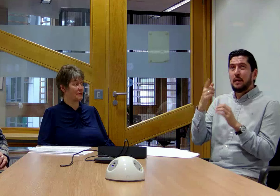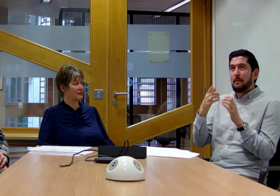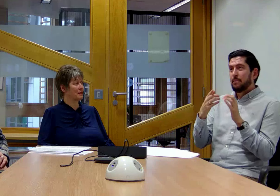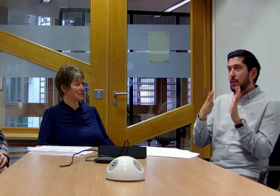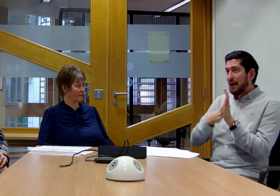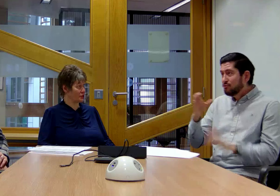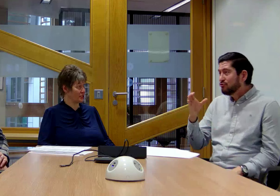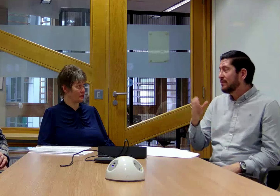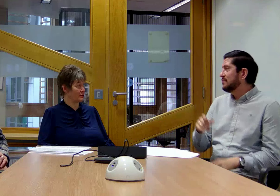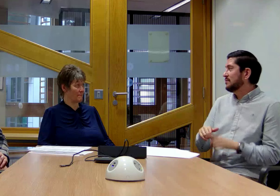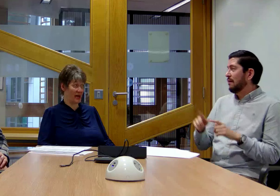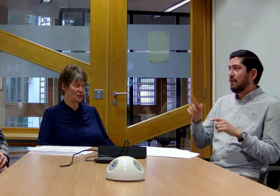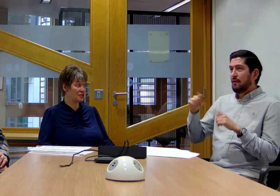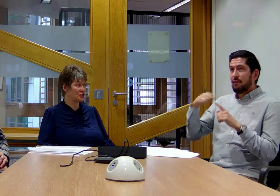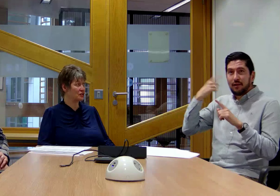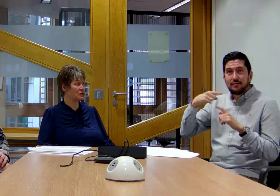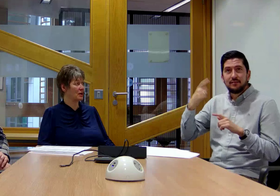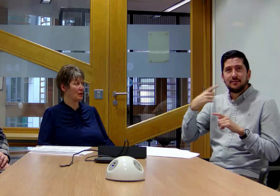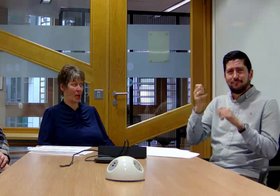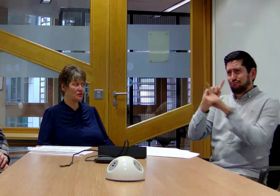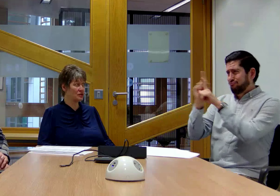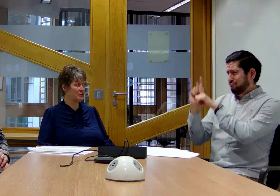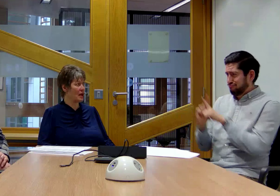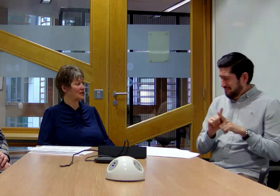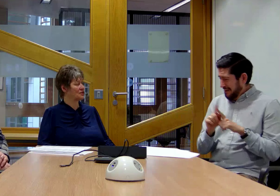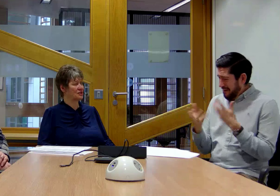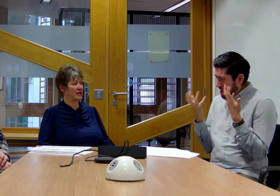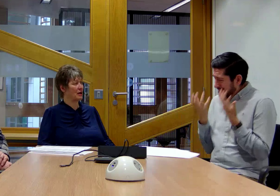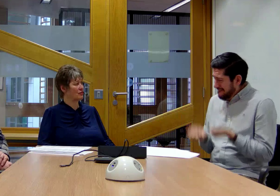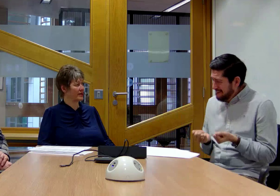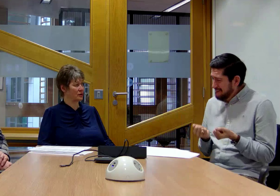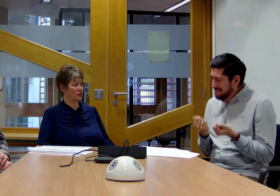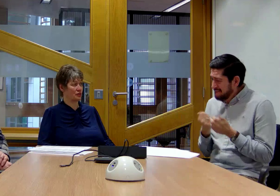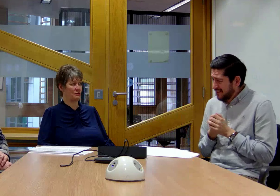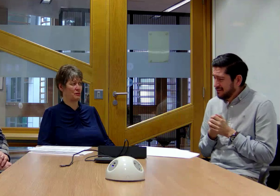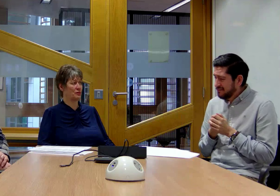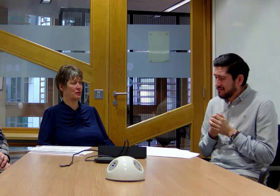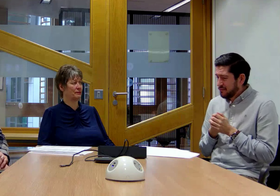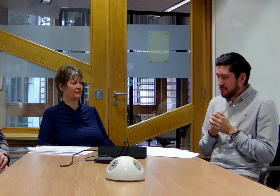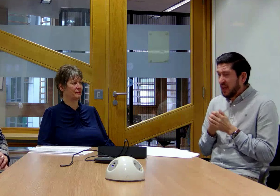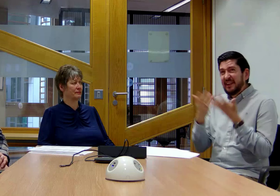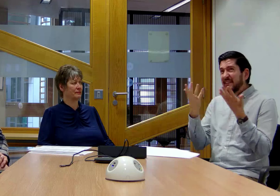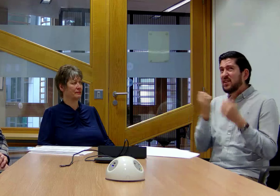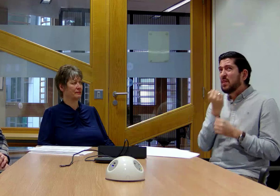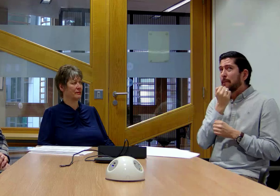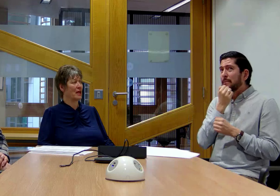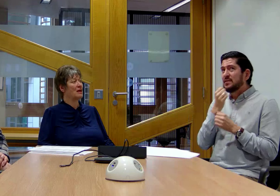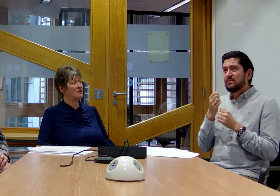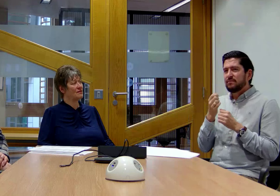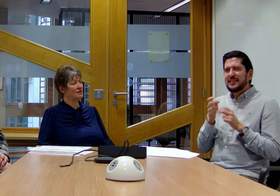regional variation between Glasgow and Edinburgh, and Aberdeen, Manchester, London, as I say,